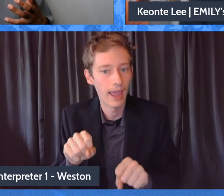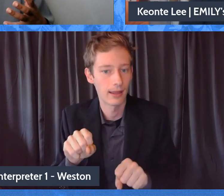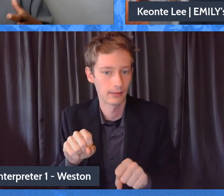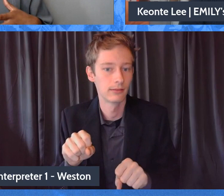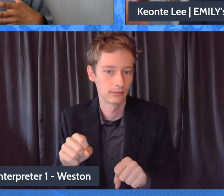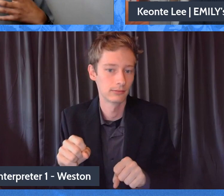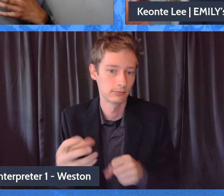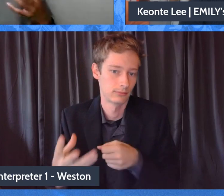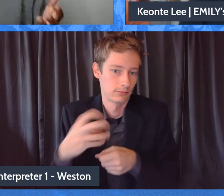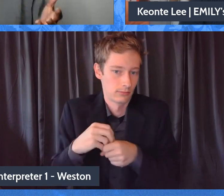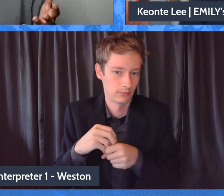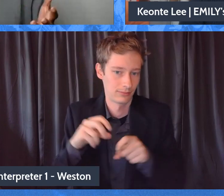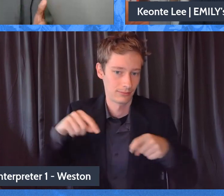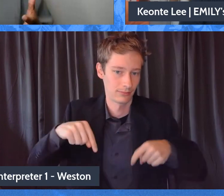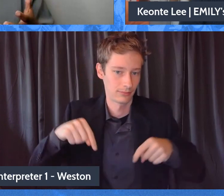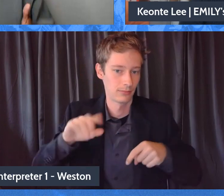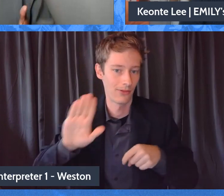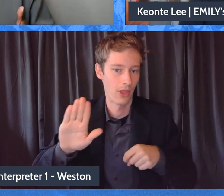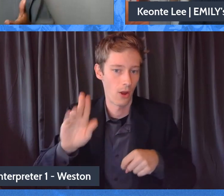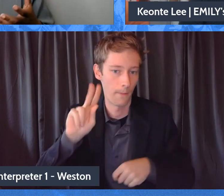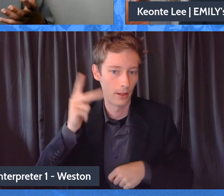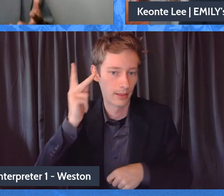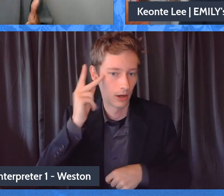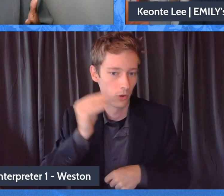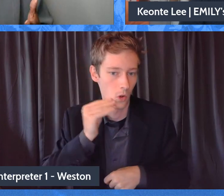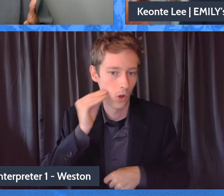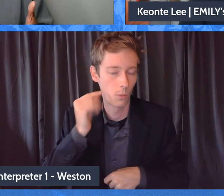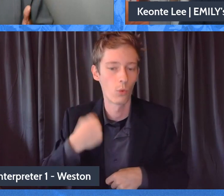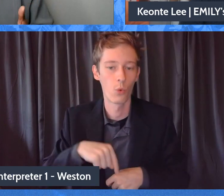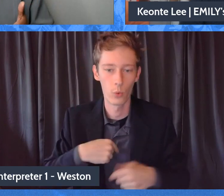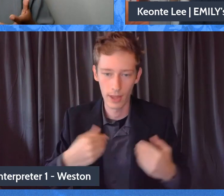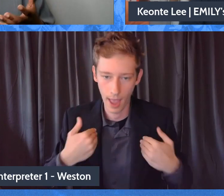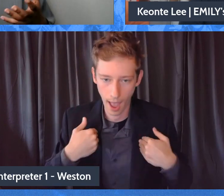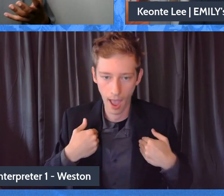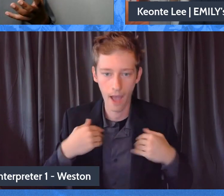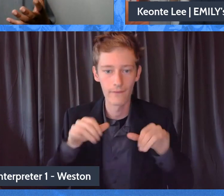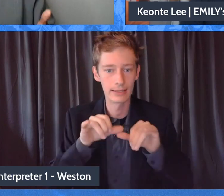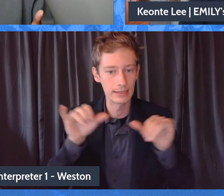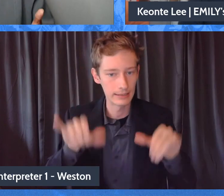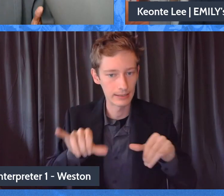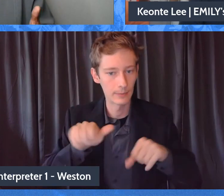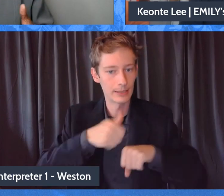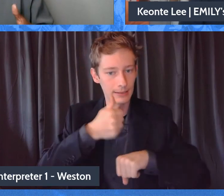because we have the infrastructure in place to be able to support your leadership,